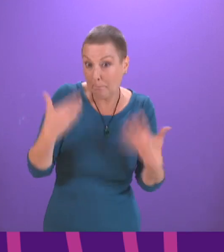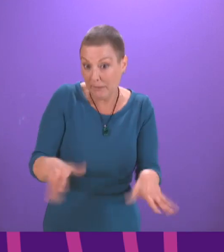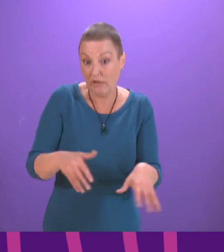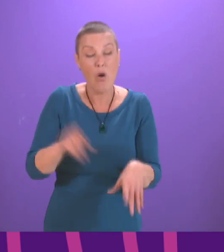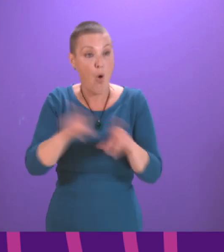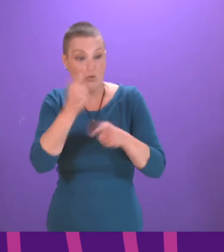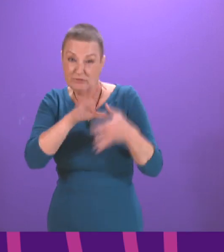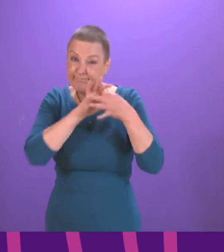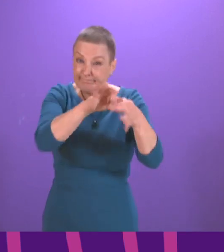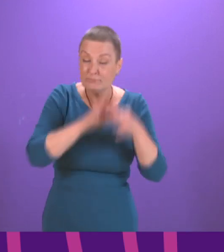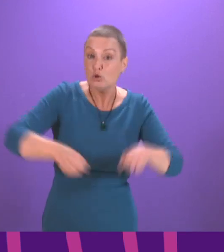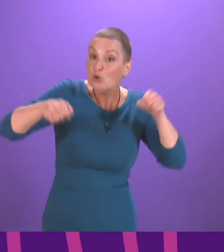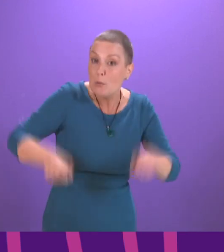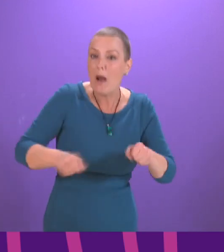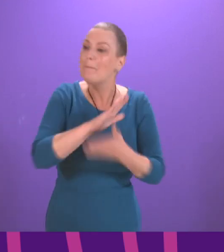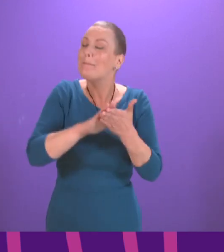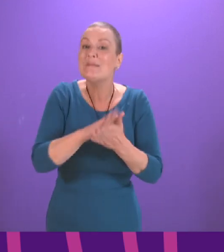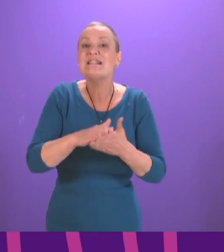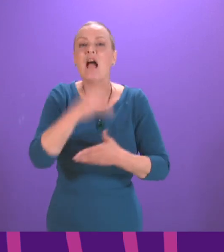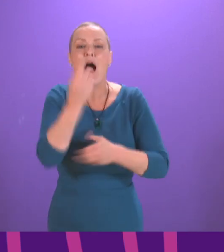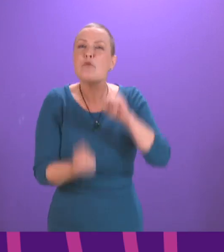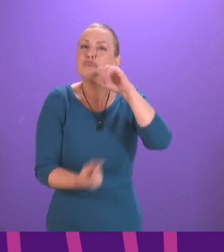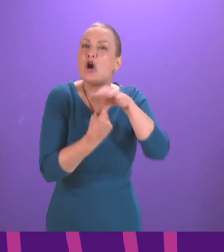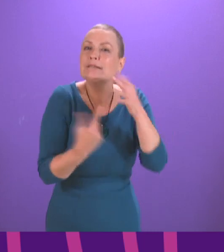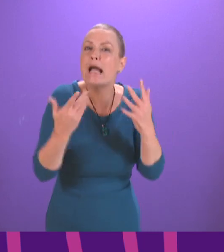We also did some work with supermarkets to give priority access to slots for vulnerable